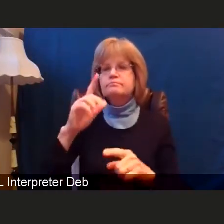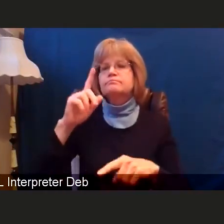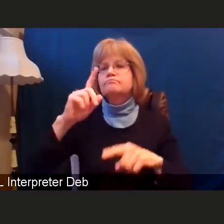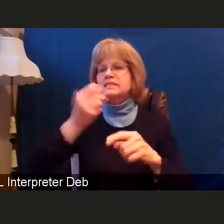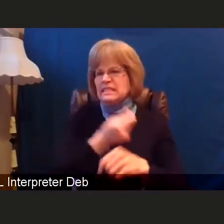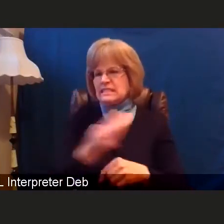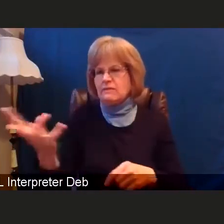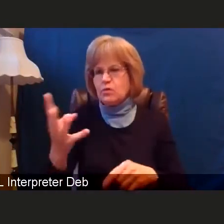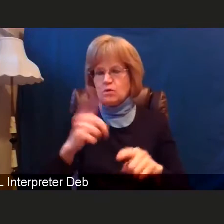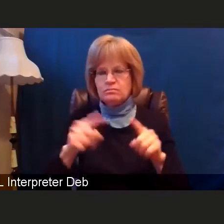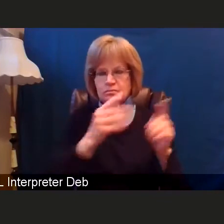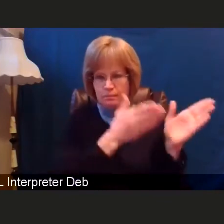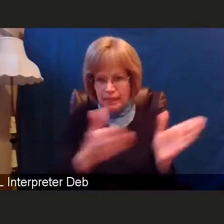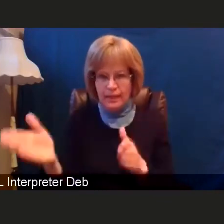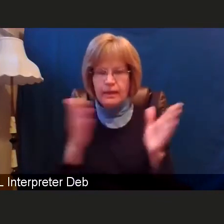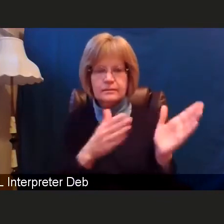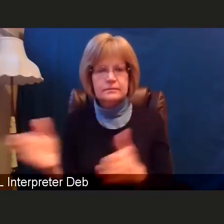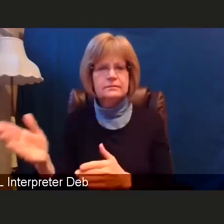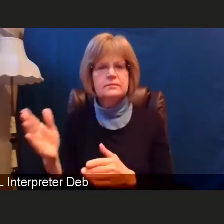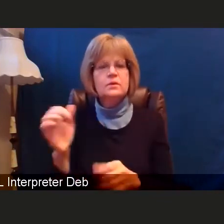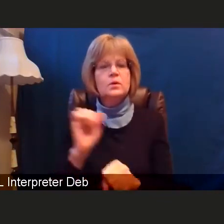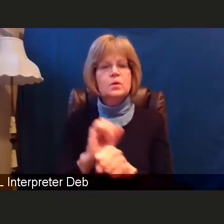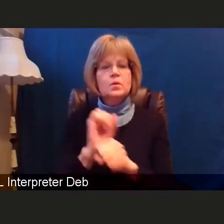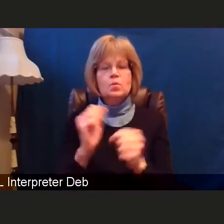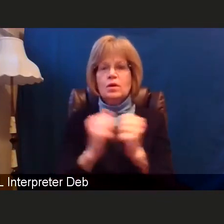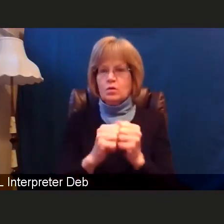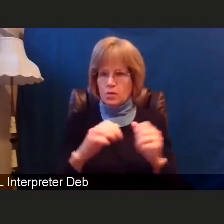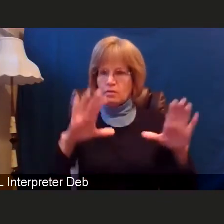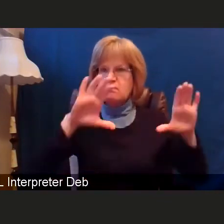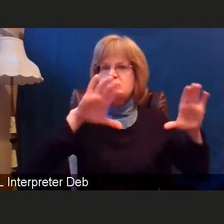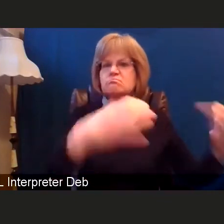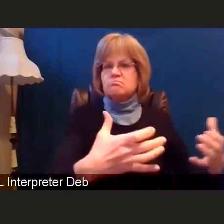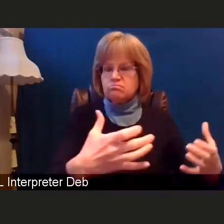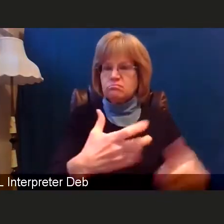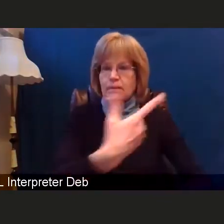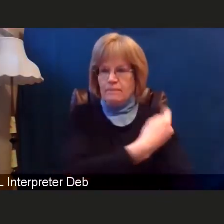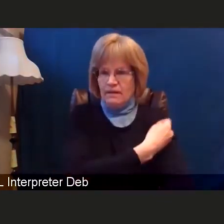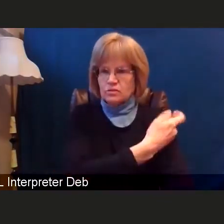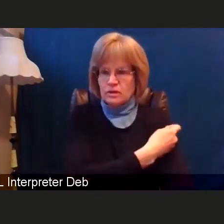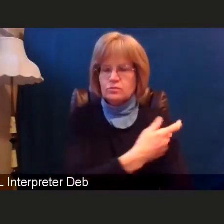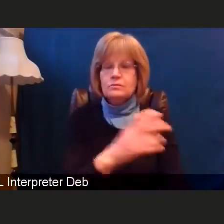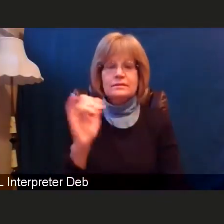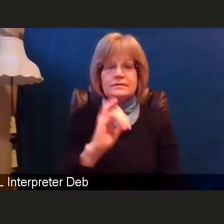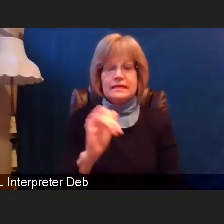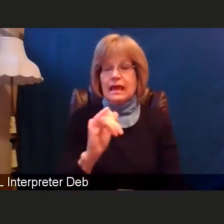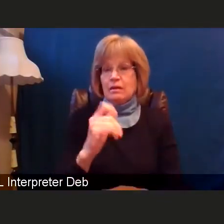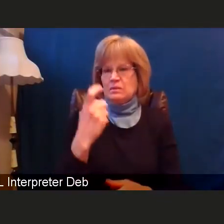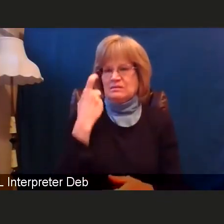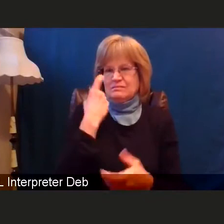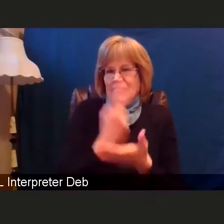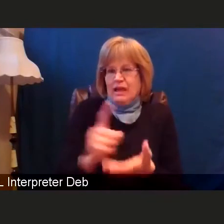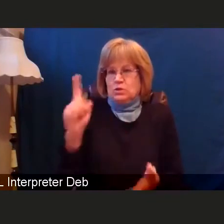large mass vaccination events like what we did recently in Georgetown last week,